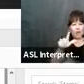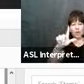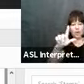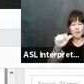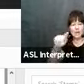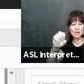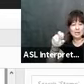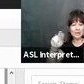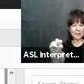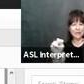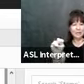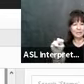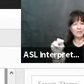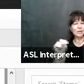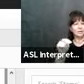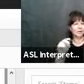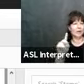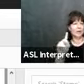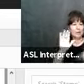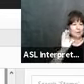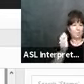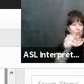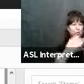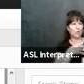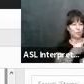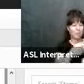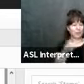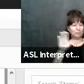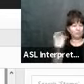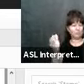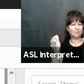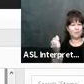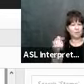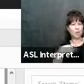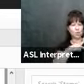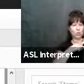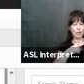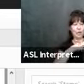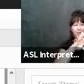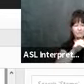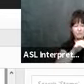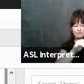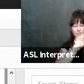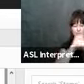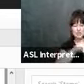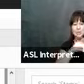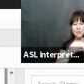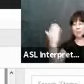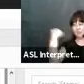other outbreak situations that are not just Latinex, we're at 50 percent now. We were at seventy three percent a month ago.